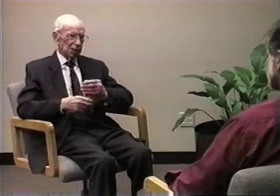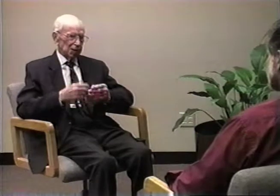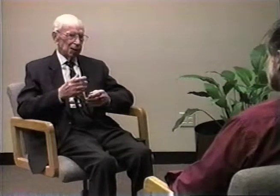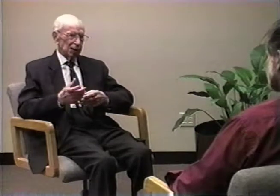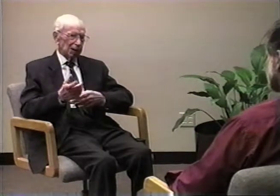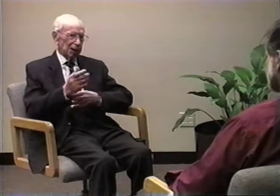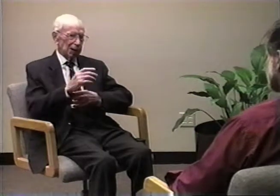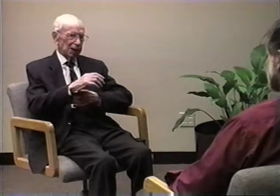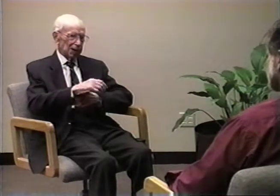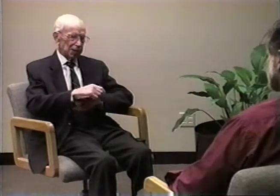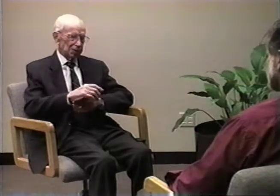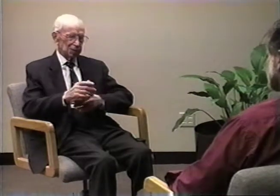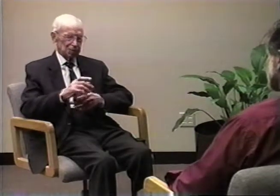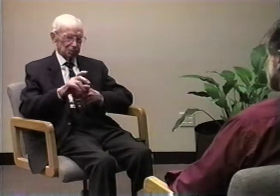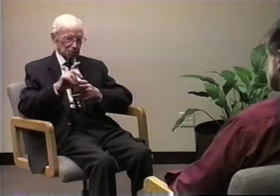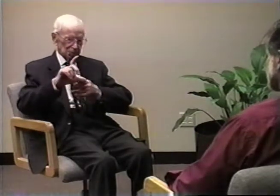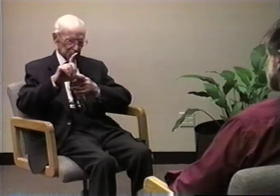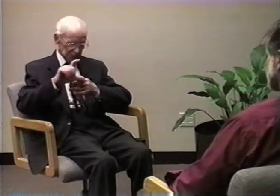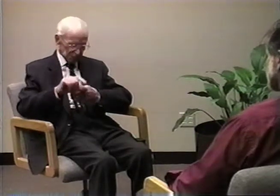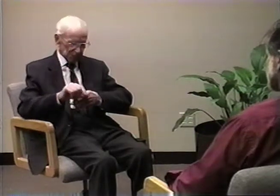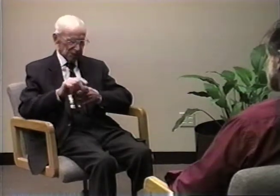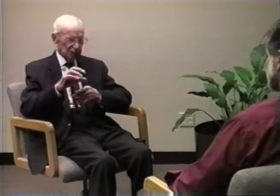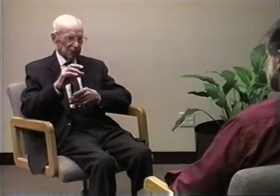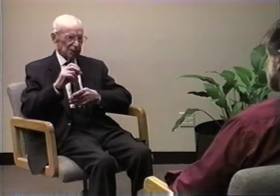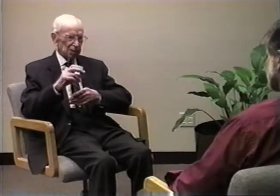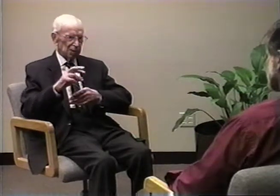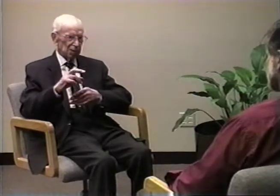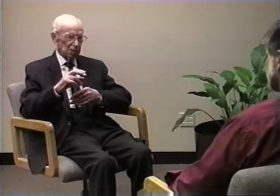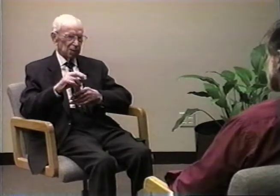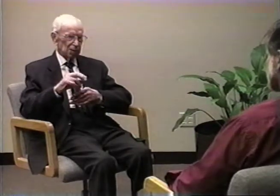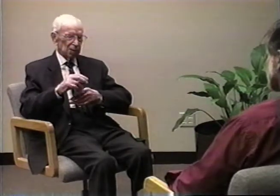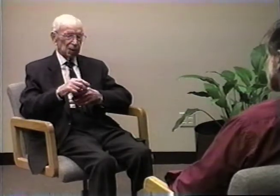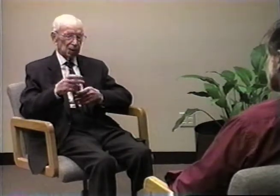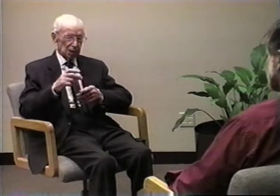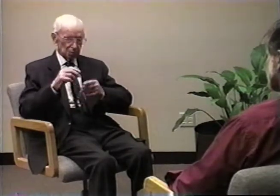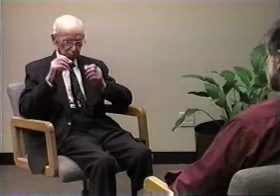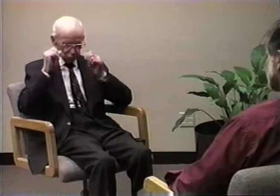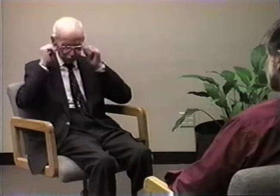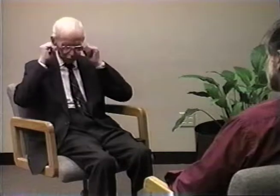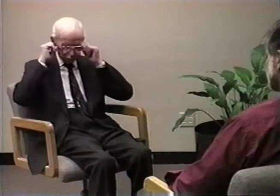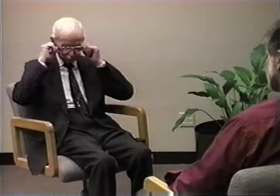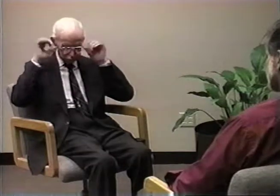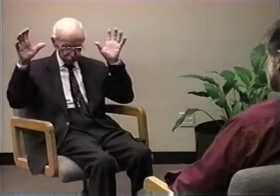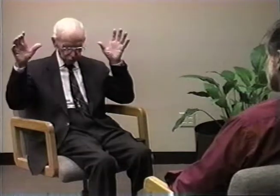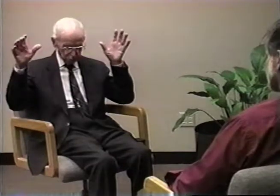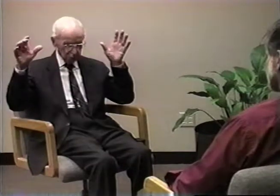They nursed us for several days, but the medicine that they were using